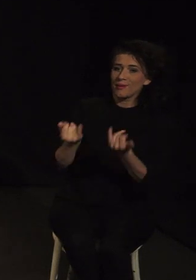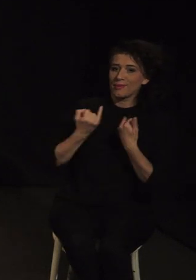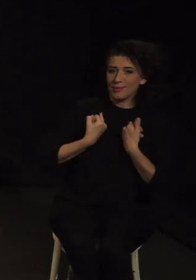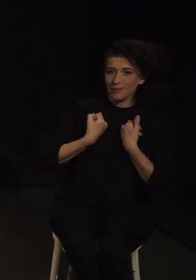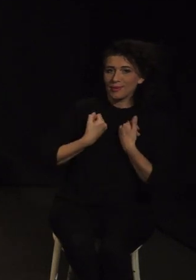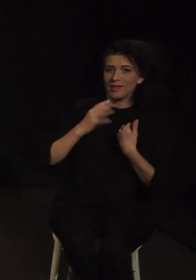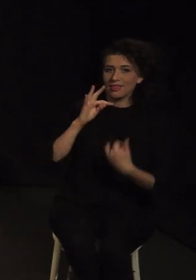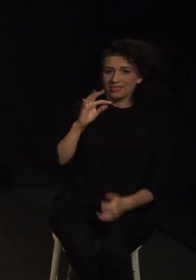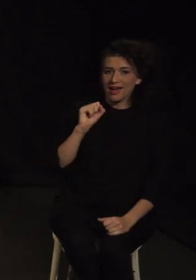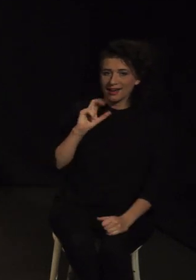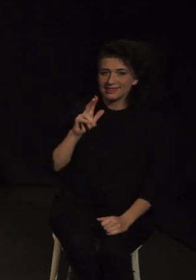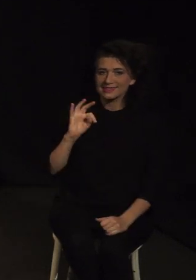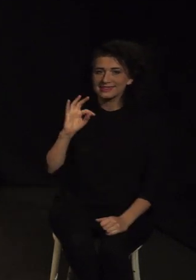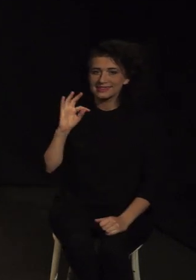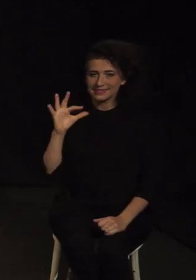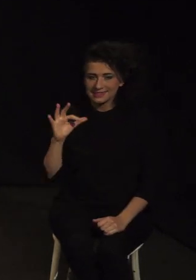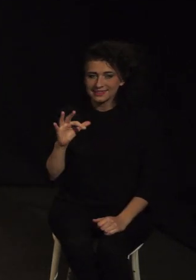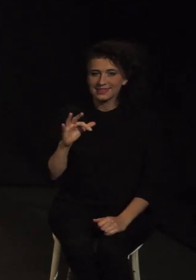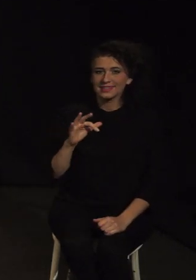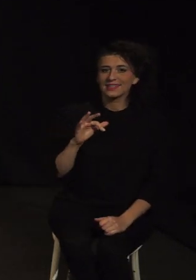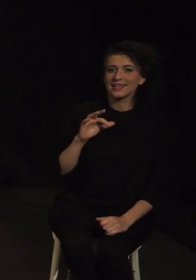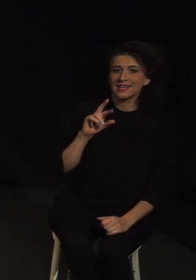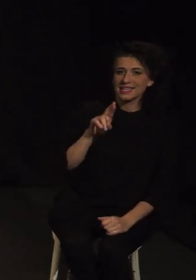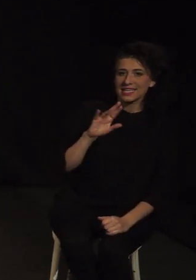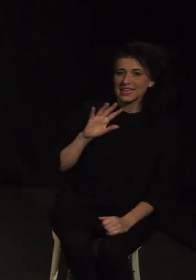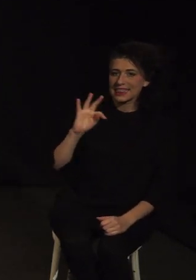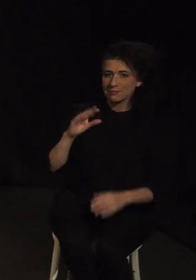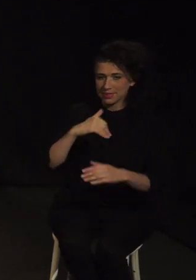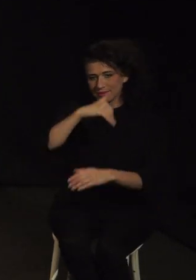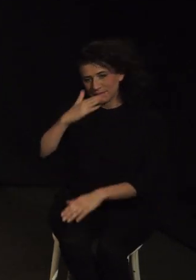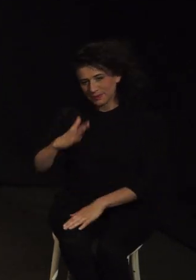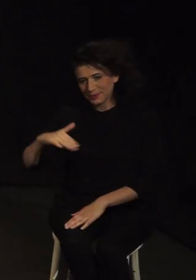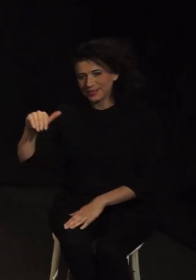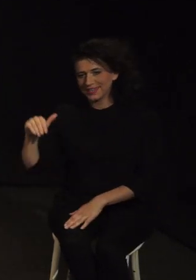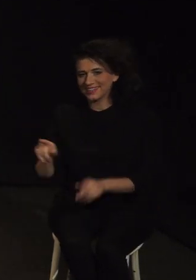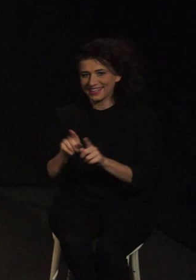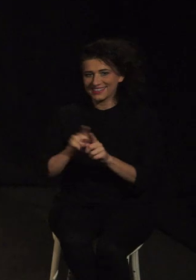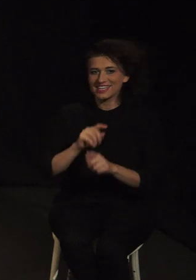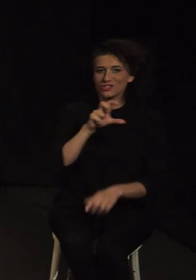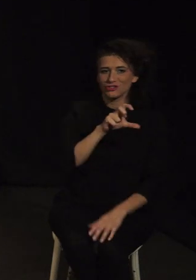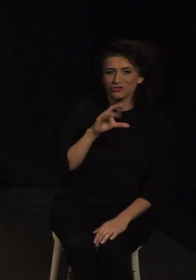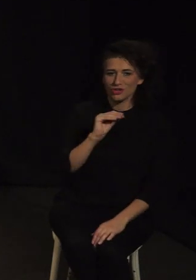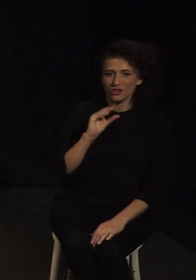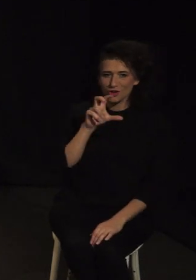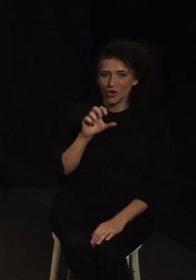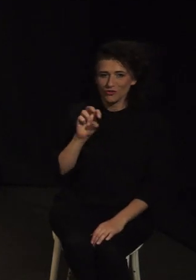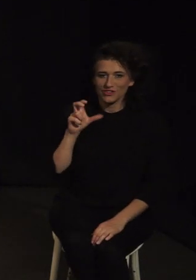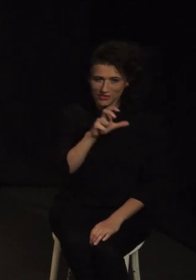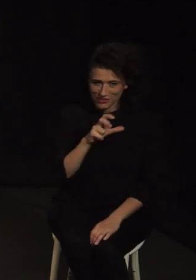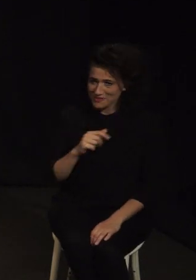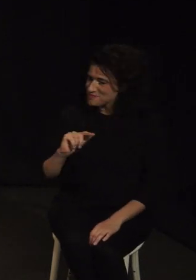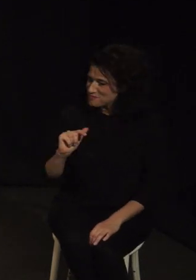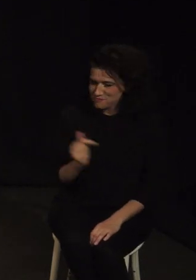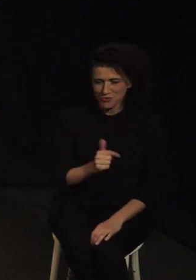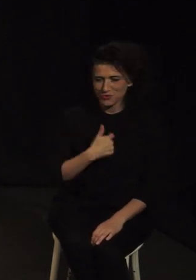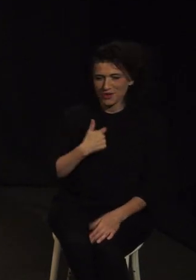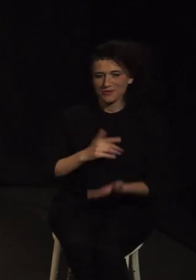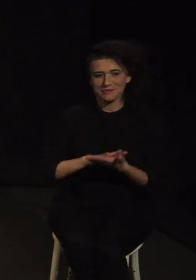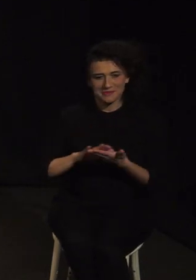It was Czechowicz. - Sorry, I had to mention it. Yes, you had to. - I had the absolute right to do so.